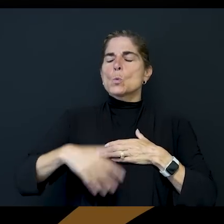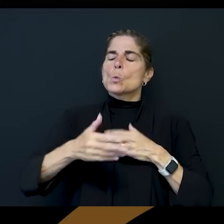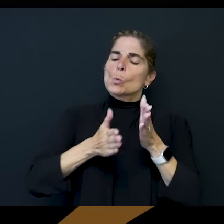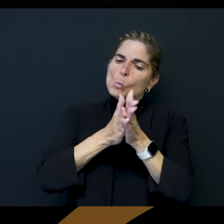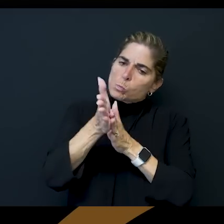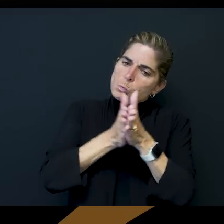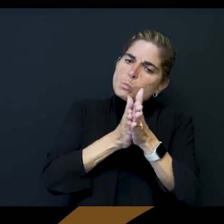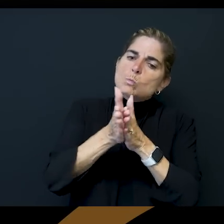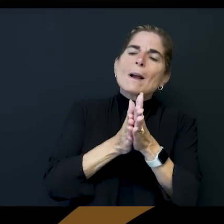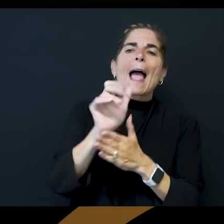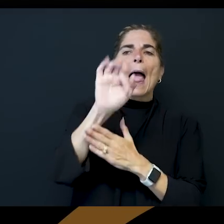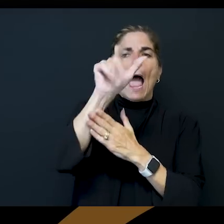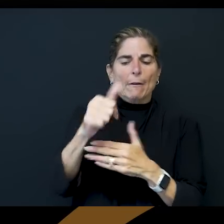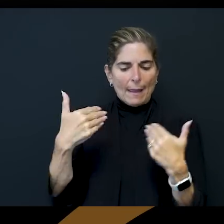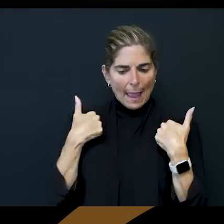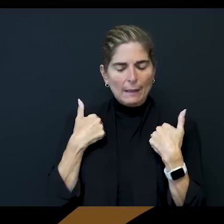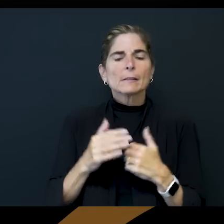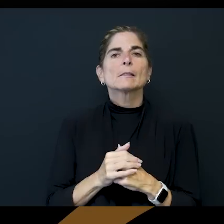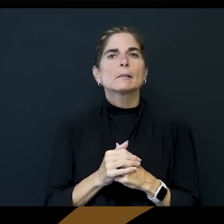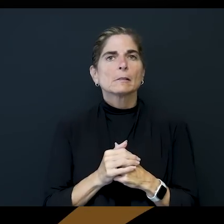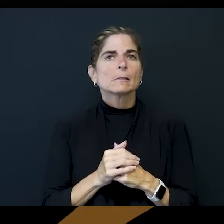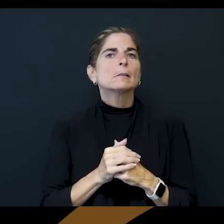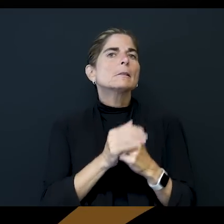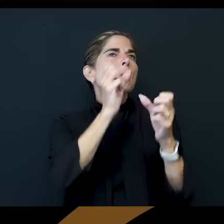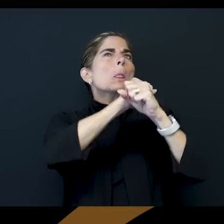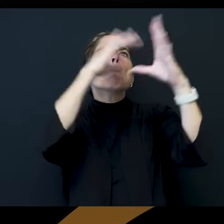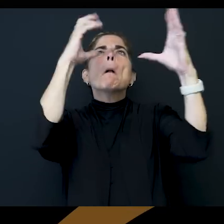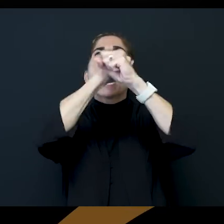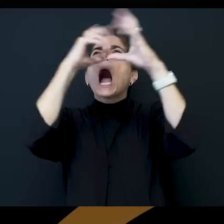And that's what Aria brings. After all the bombs, all the smoke.